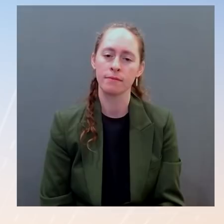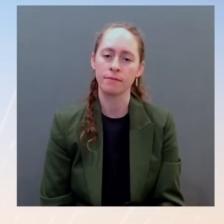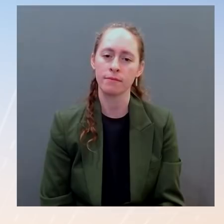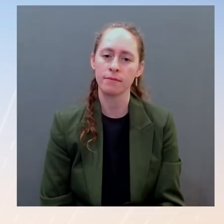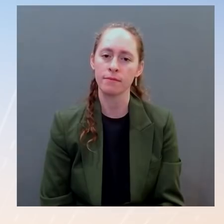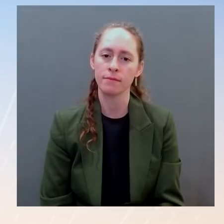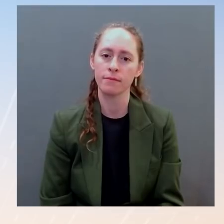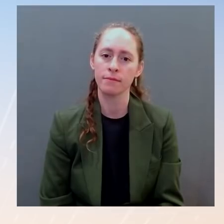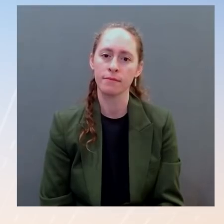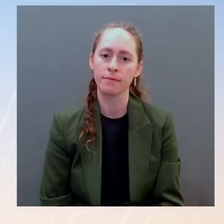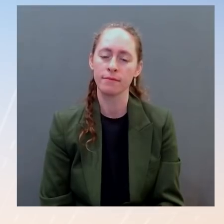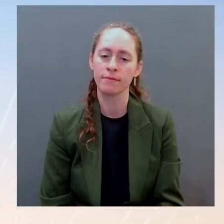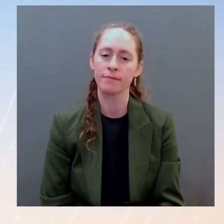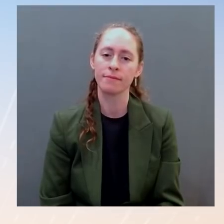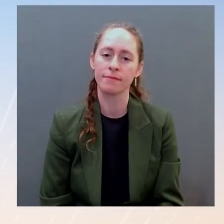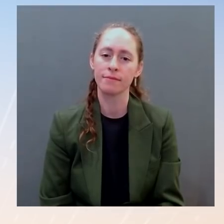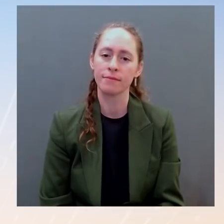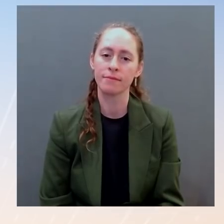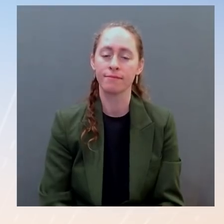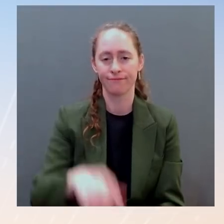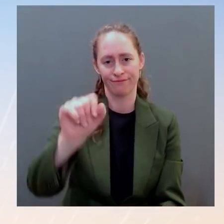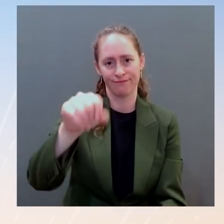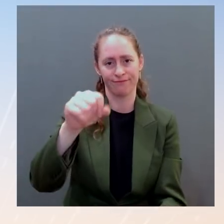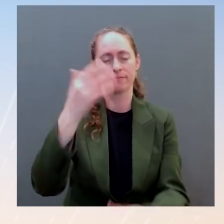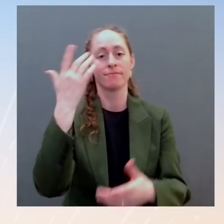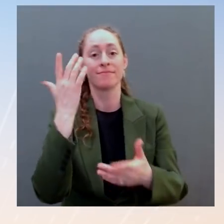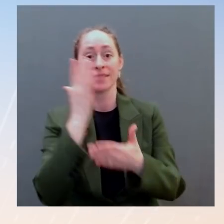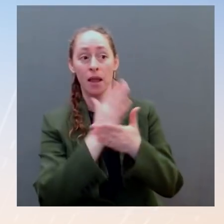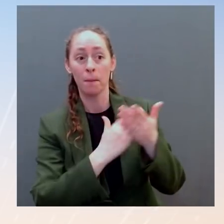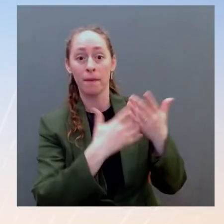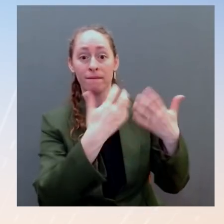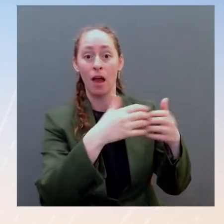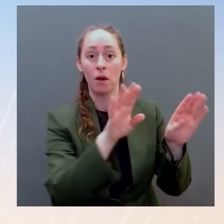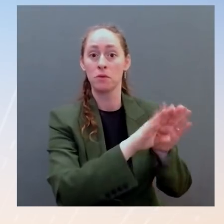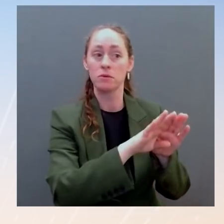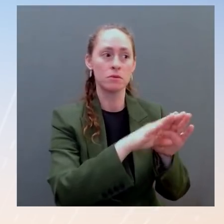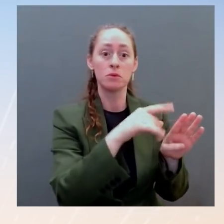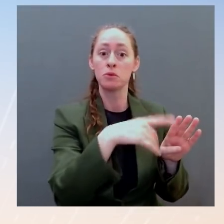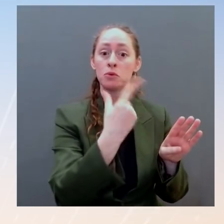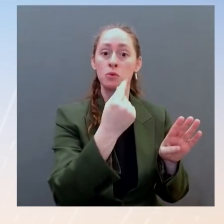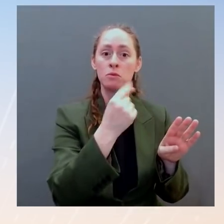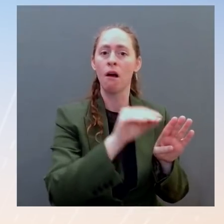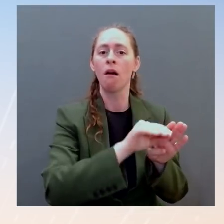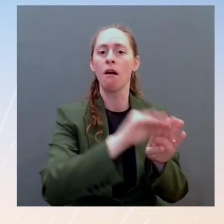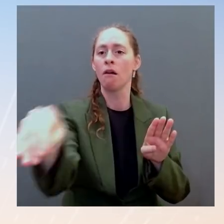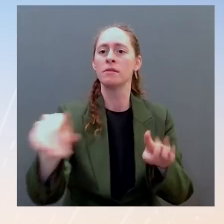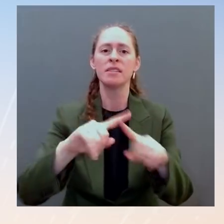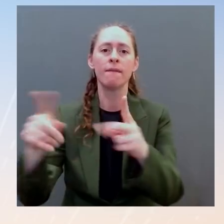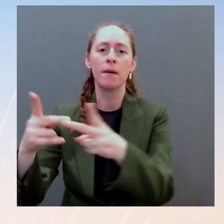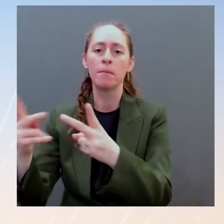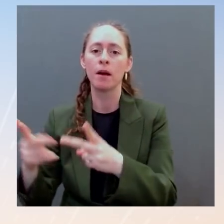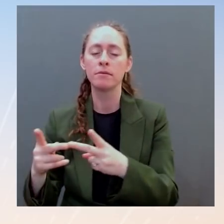and moved around which ports they were going through. Shanghai, obviously. And there were a couple of industries that were being impacted.